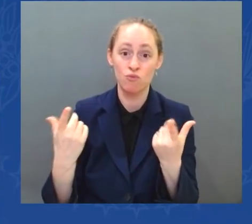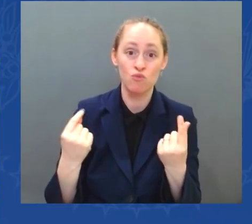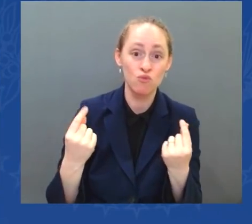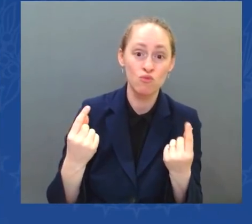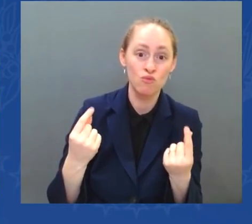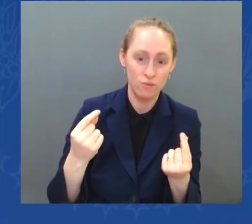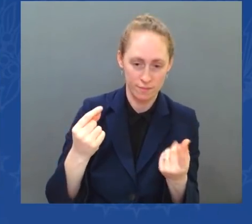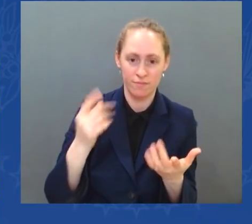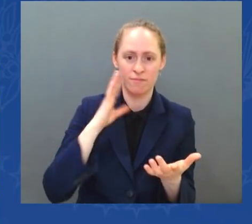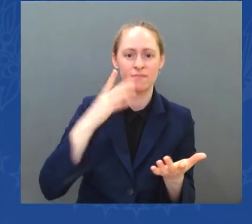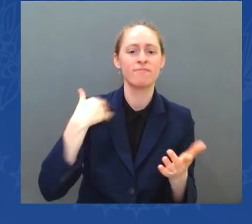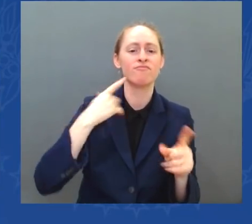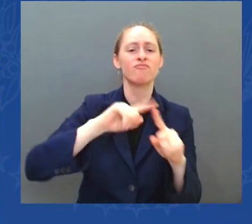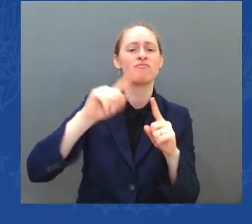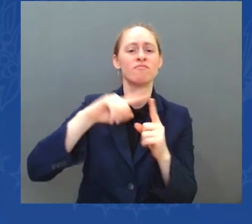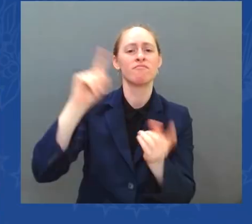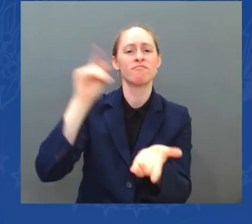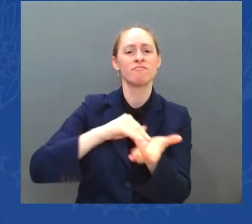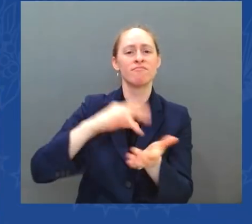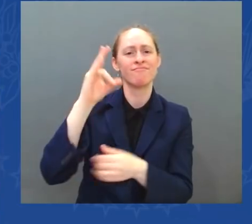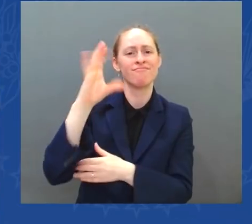in the Greensboro community, and folks --